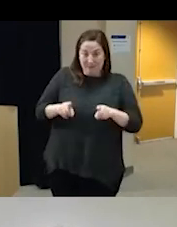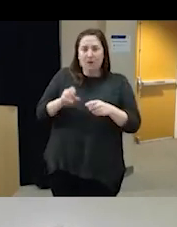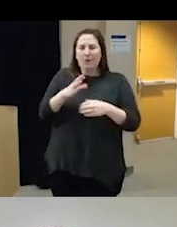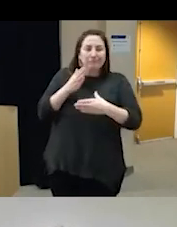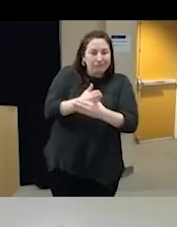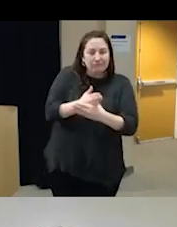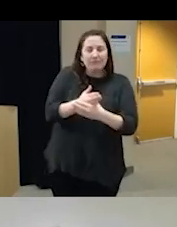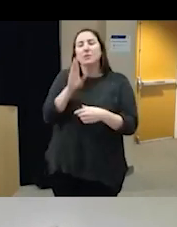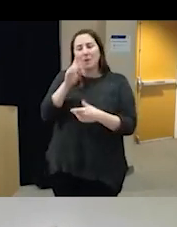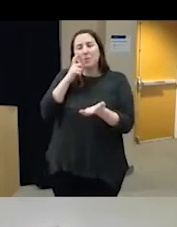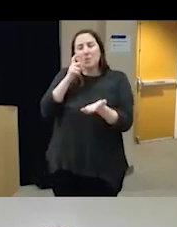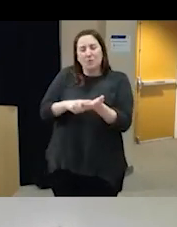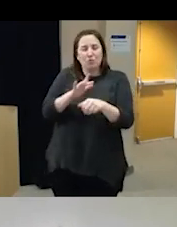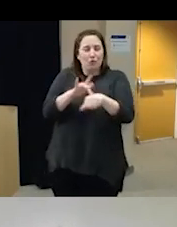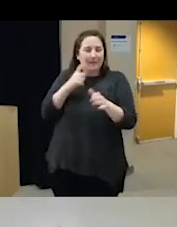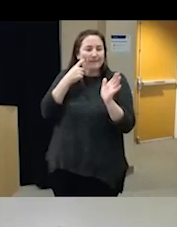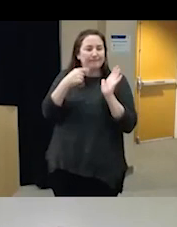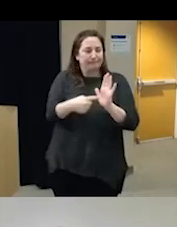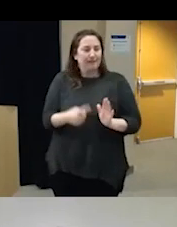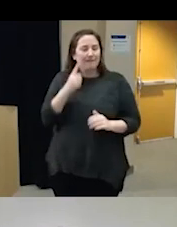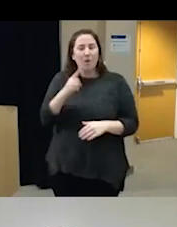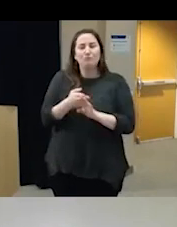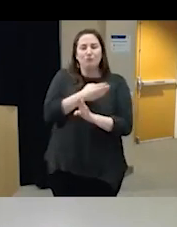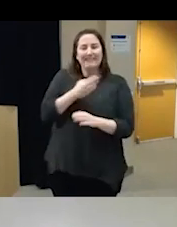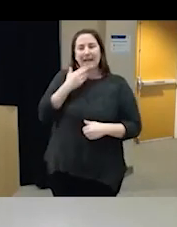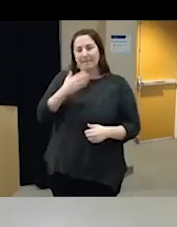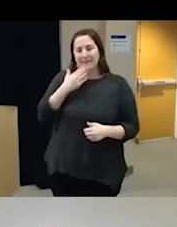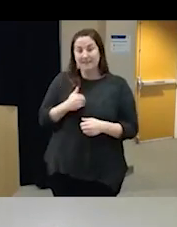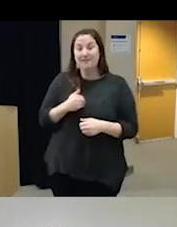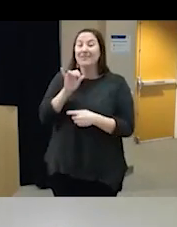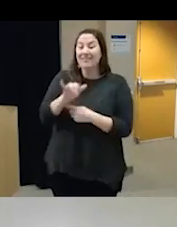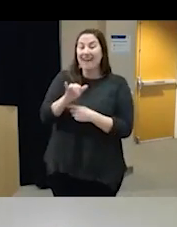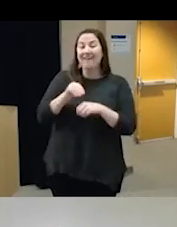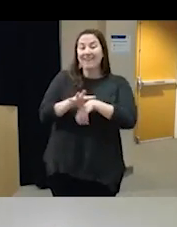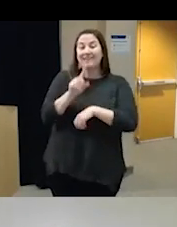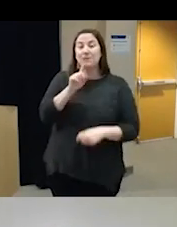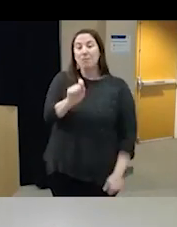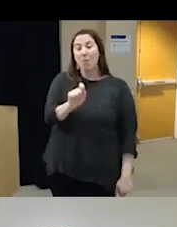prediabetes. So here the effect size was 0.61, which is Forest moderate.